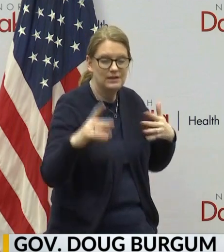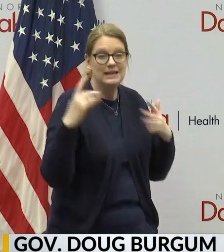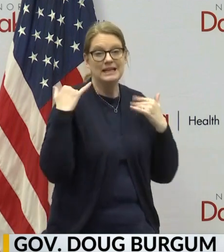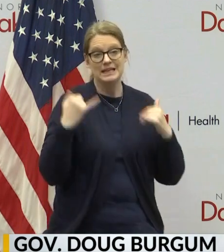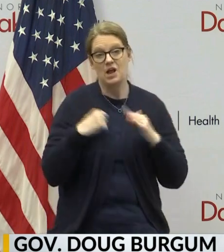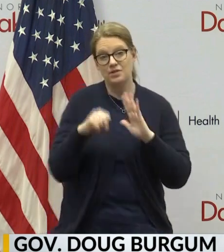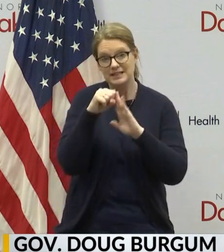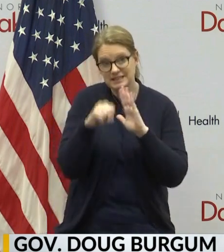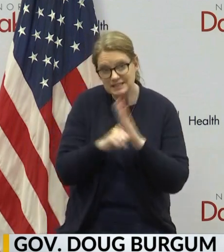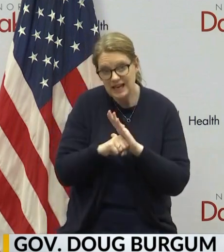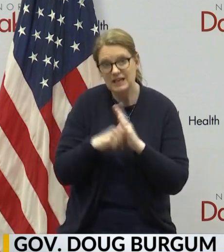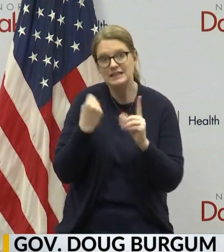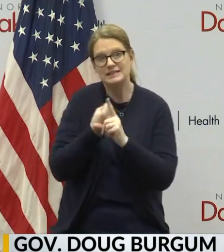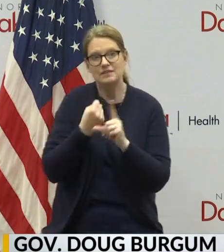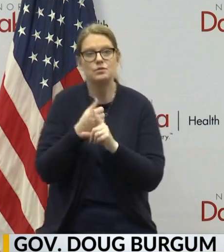PHYSICAL DISTANCE AND PRACTICE